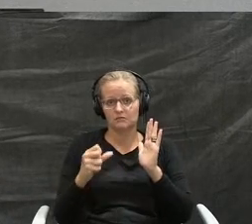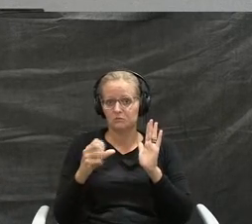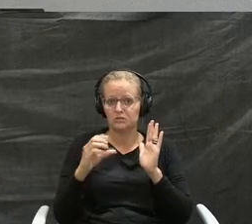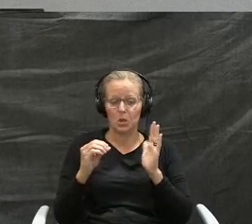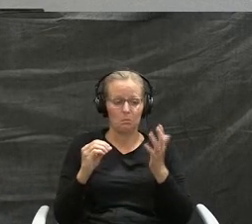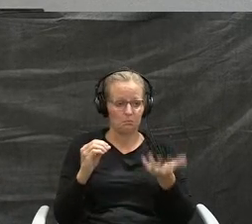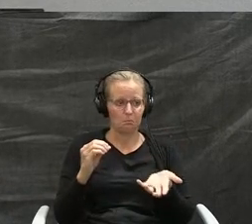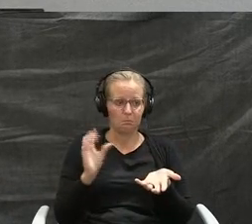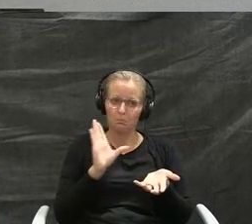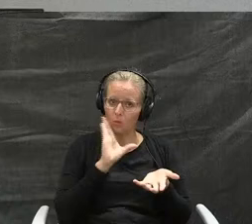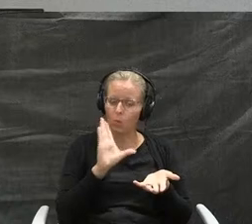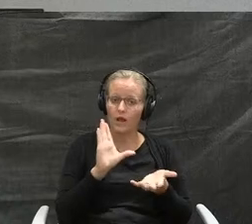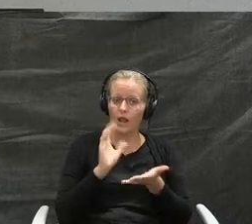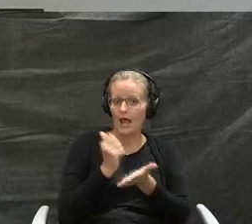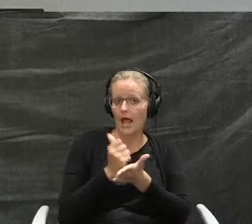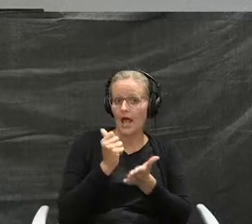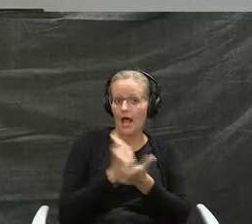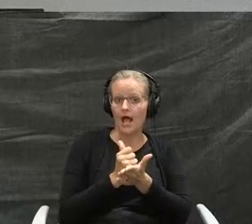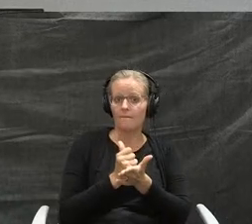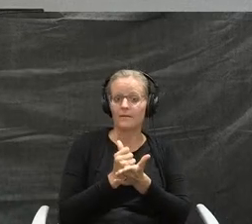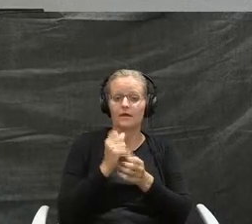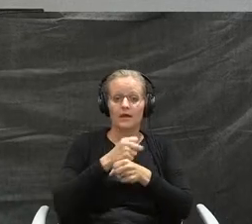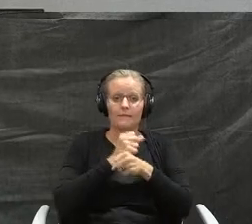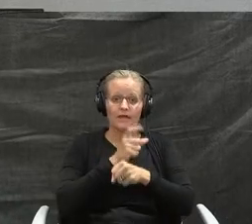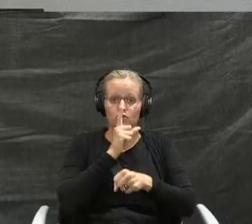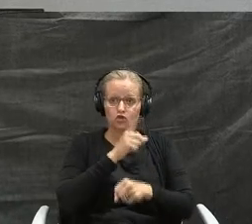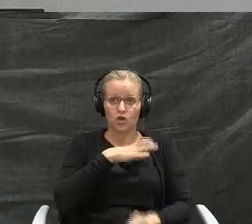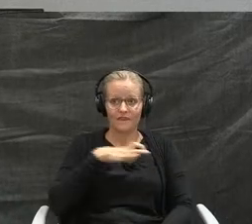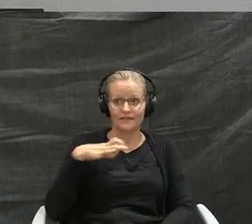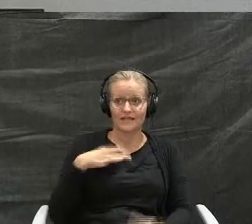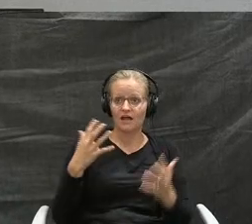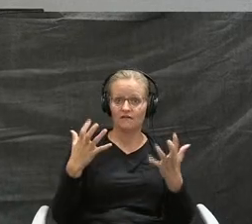reassure staff we want to wear, that it's a different mask, of